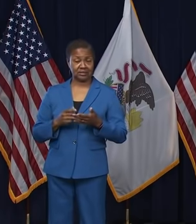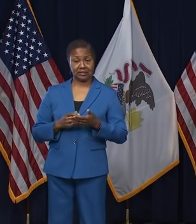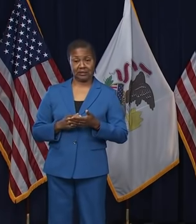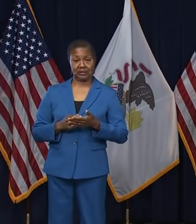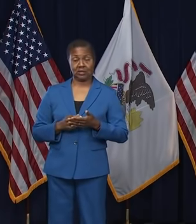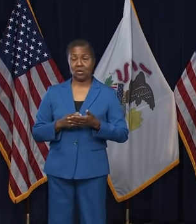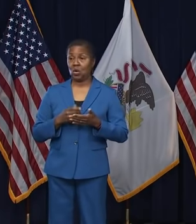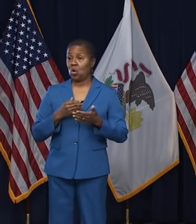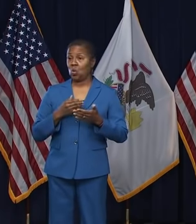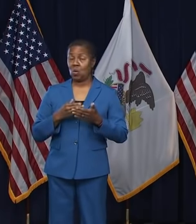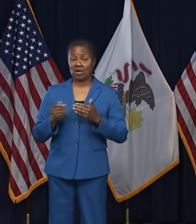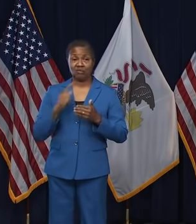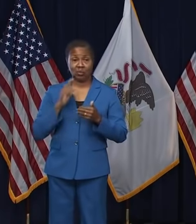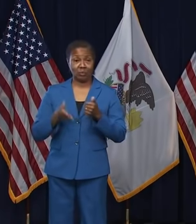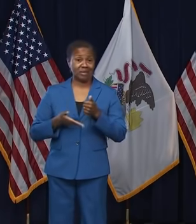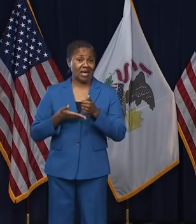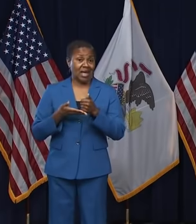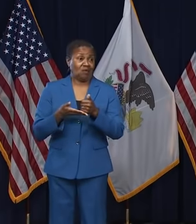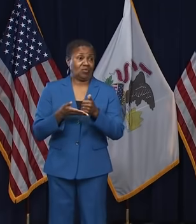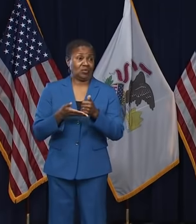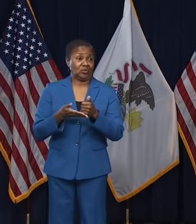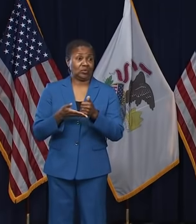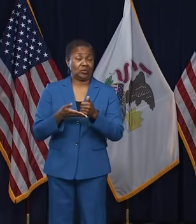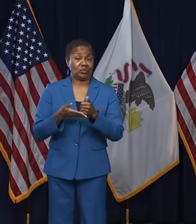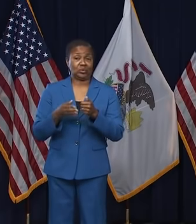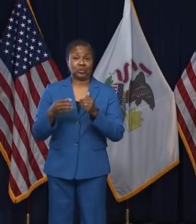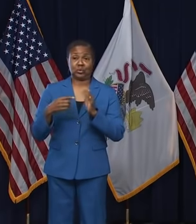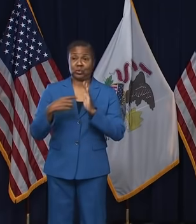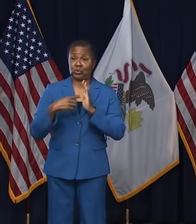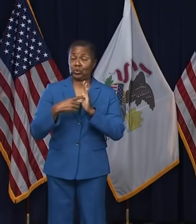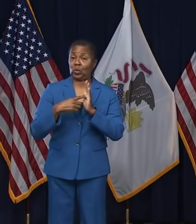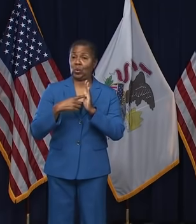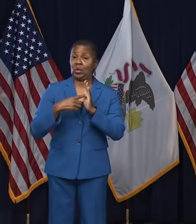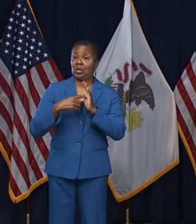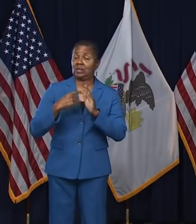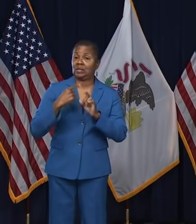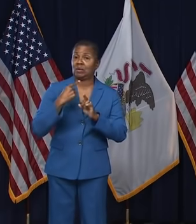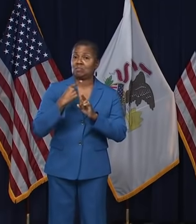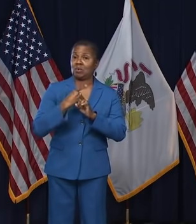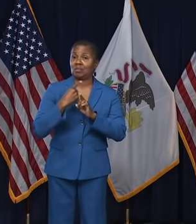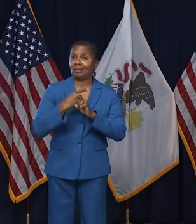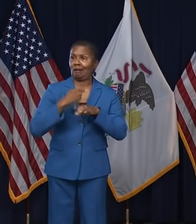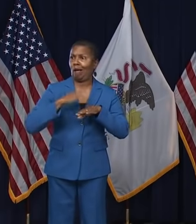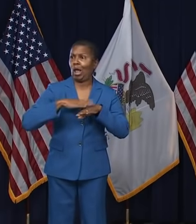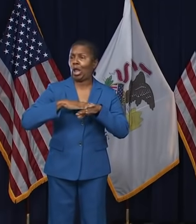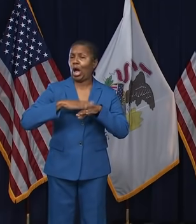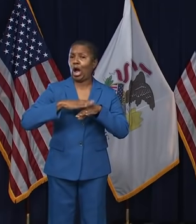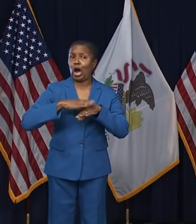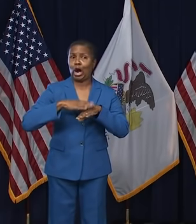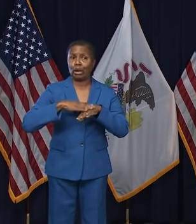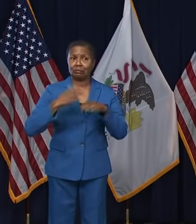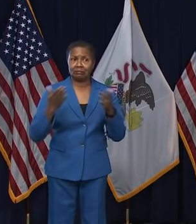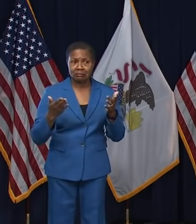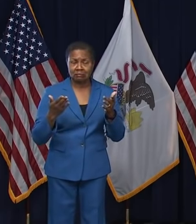think the answer to that is you